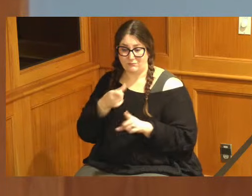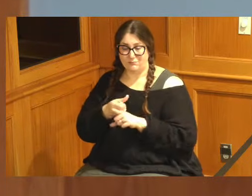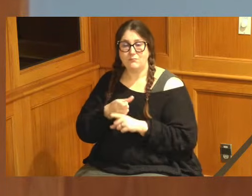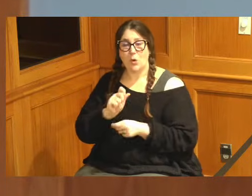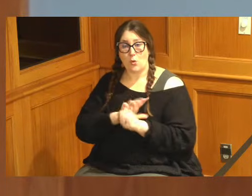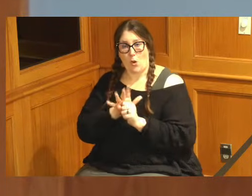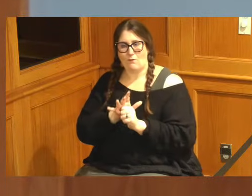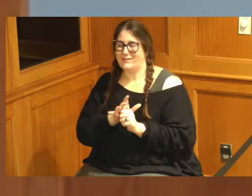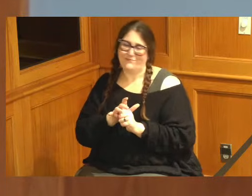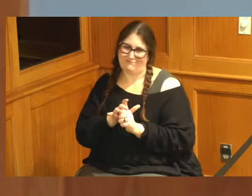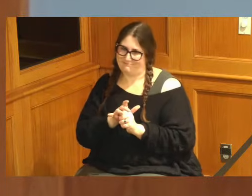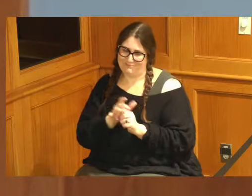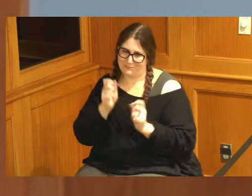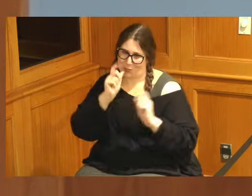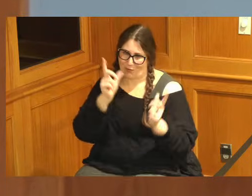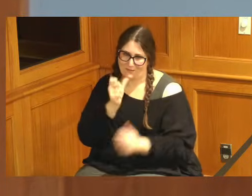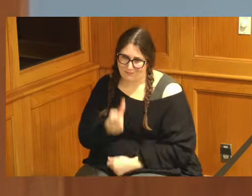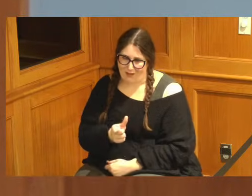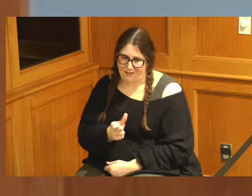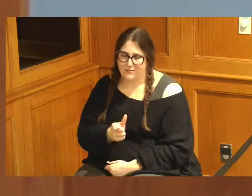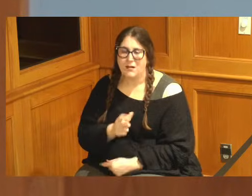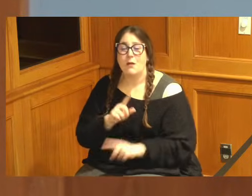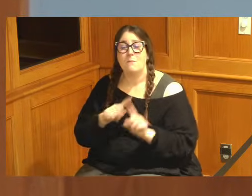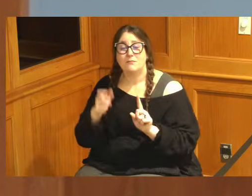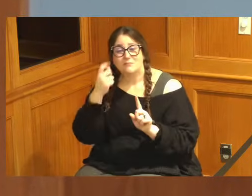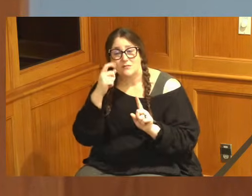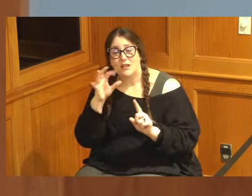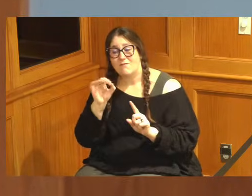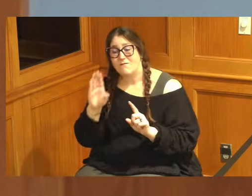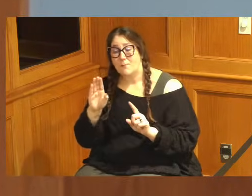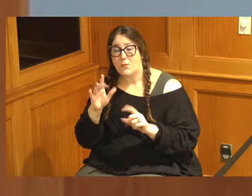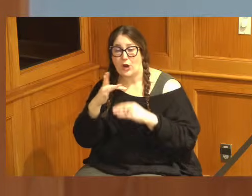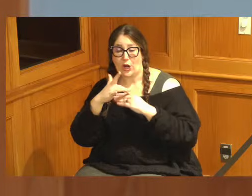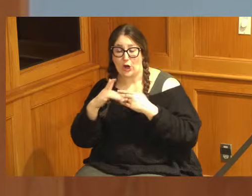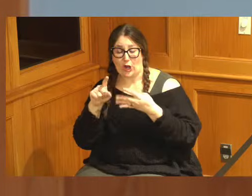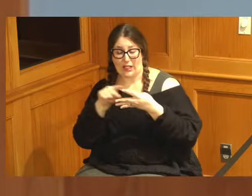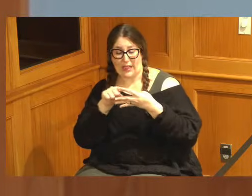would not be surprising if we saw a spike in early February since we have yet to see a spike this